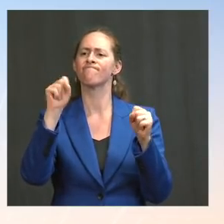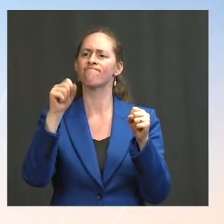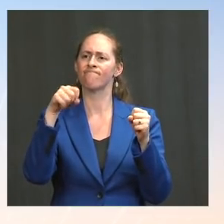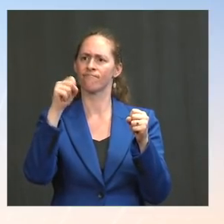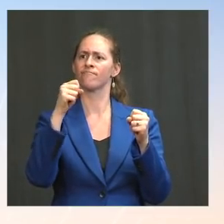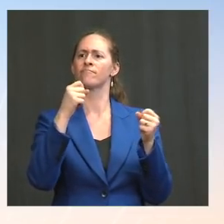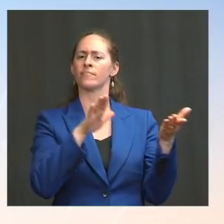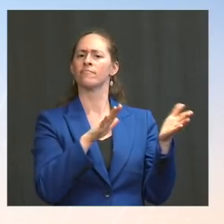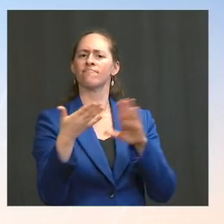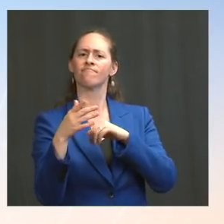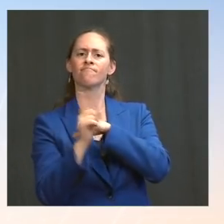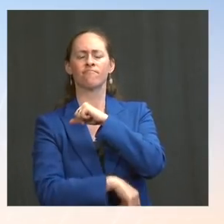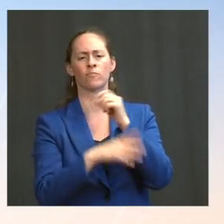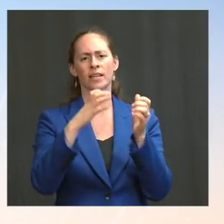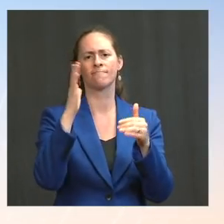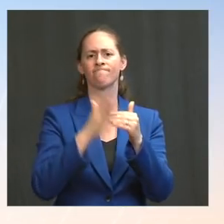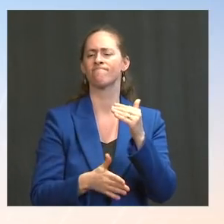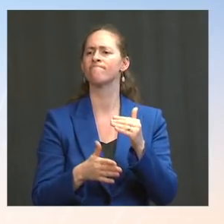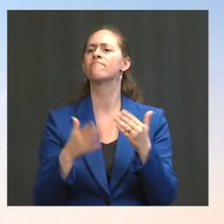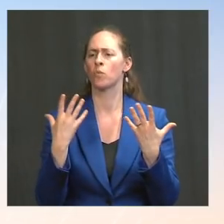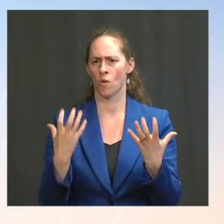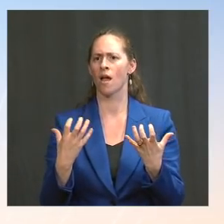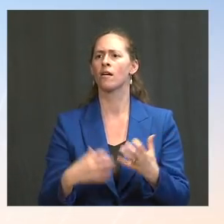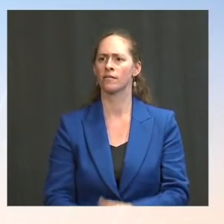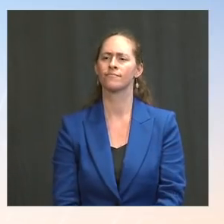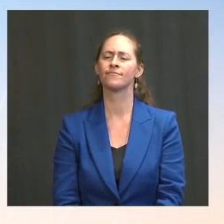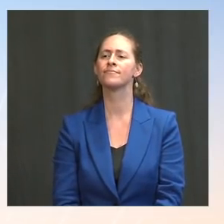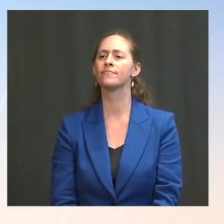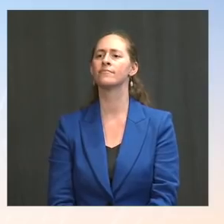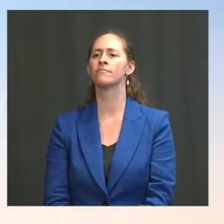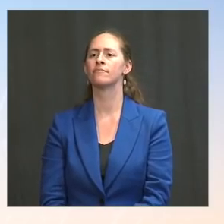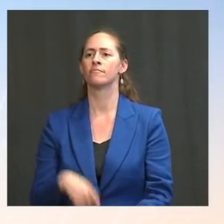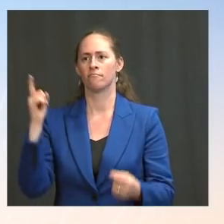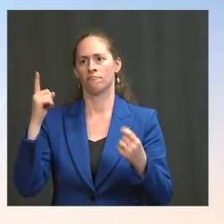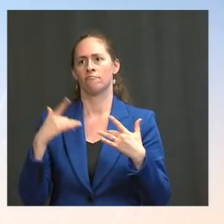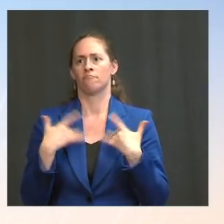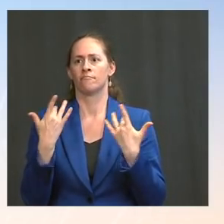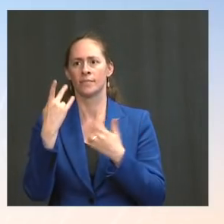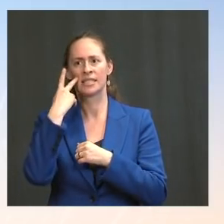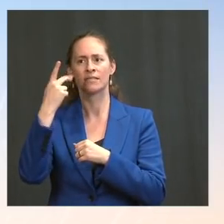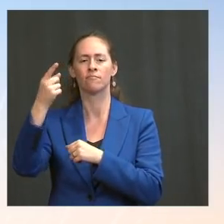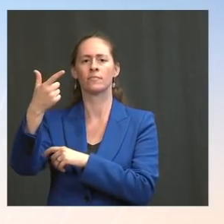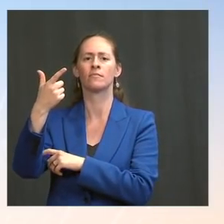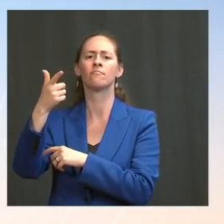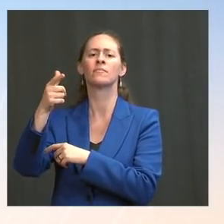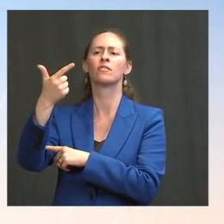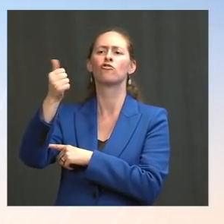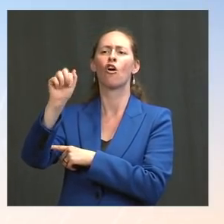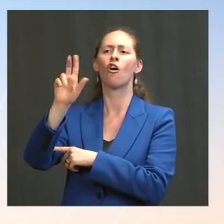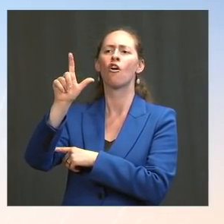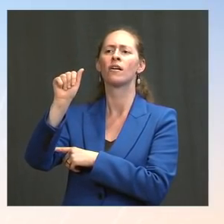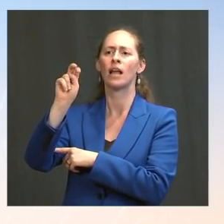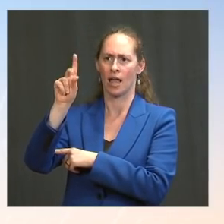he's pleased to see that the Attorney General is taking steps forward which will put a stop to executions at the federal level during this review.